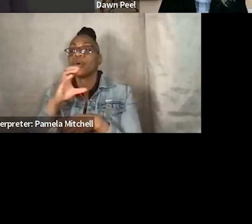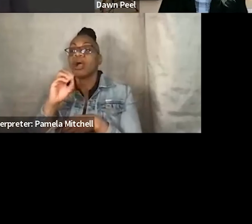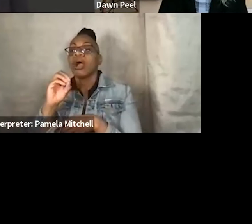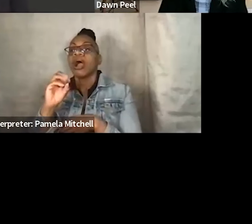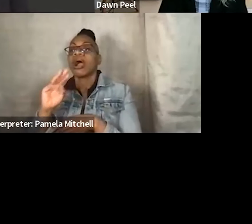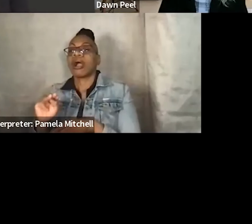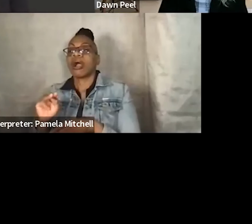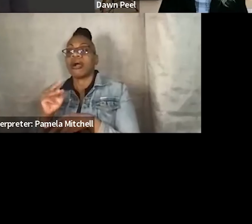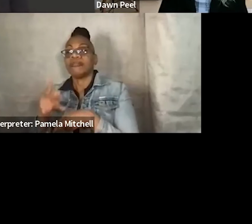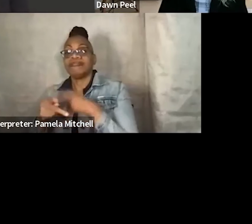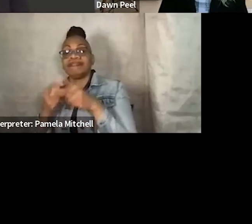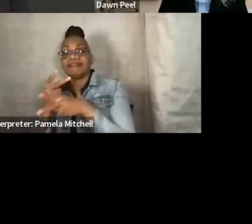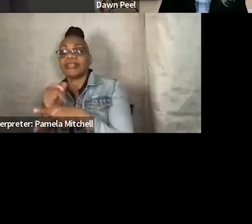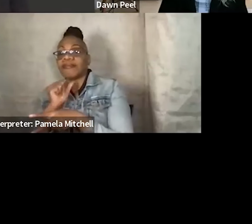what their training is at this point.